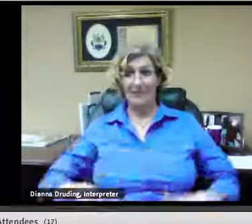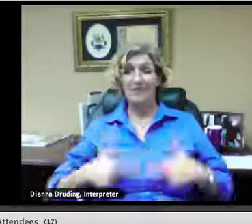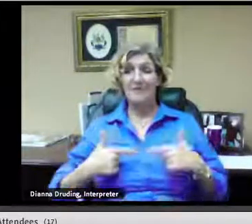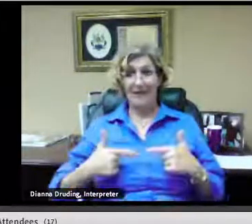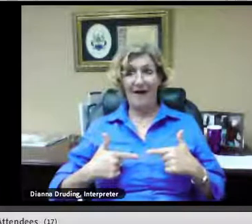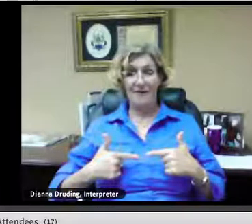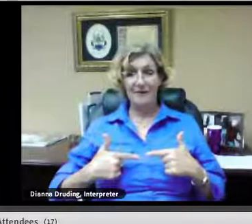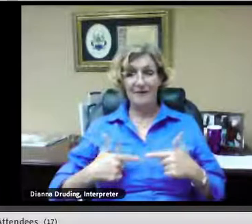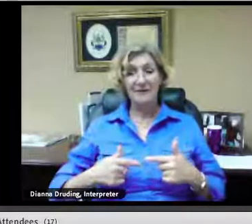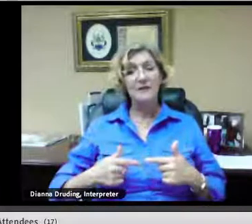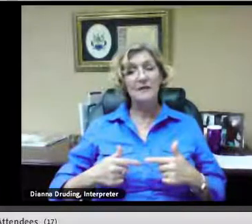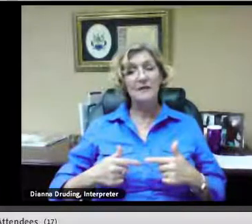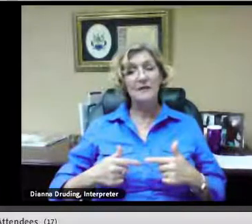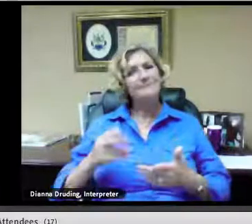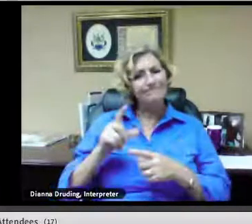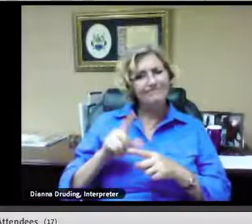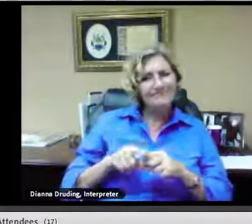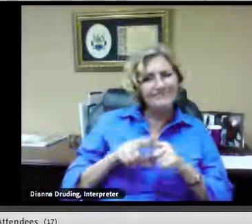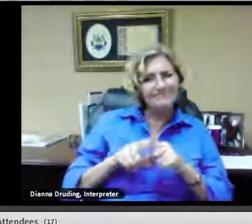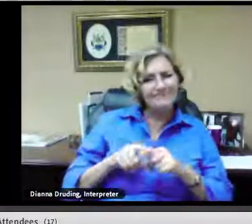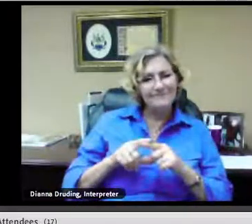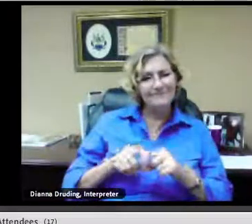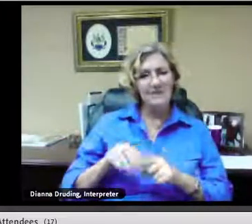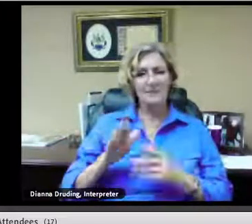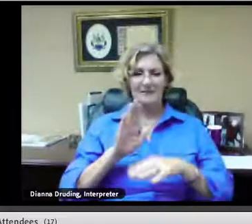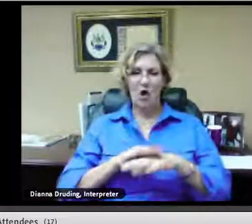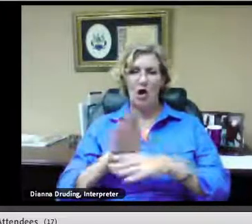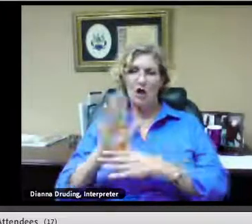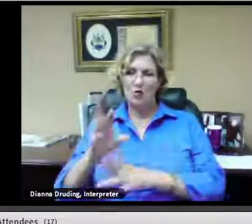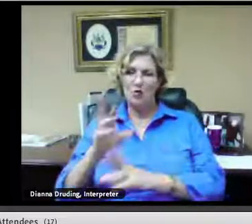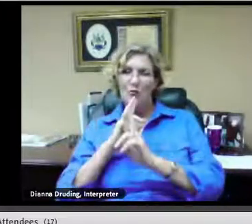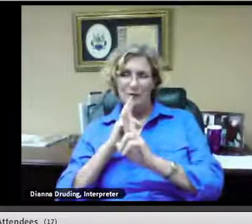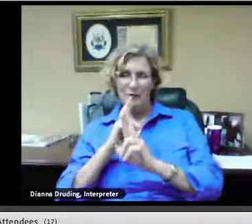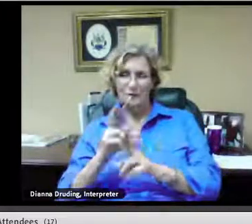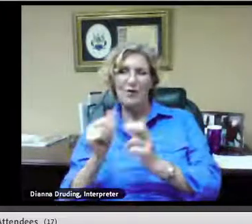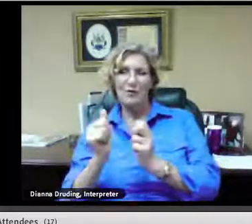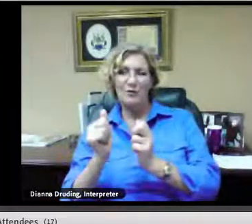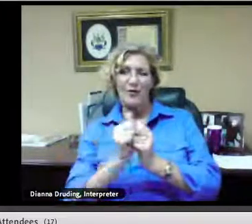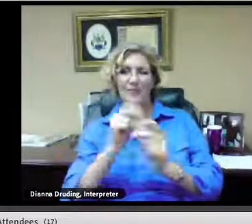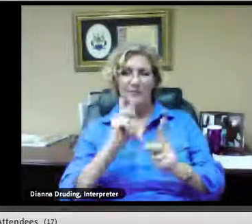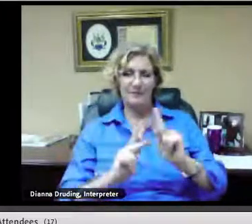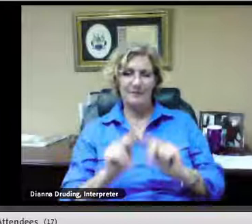If it swings too far, you're not being accessible. Okay?